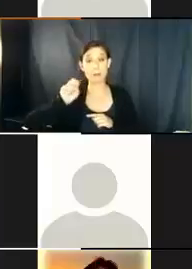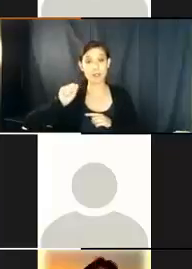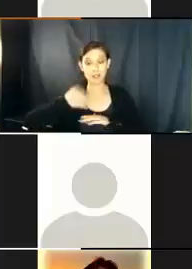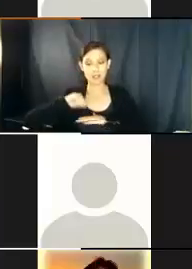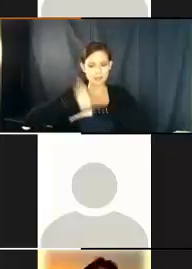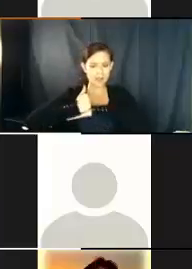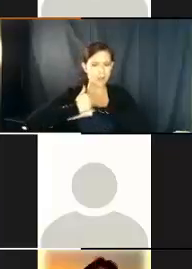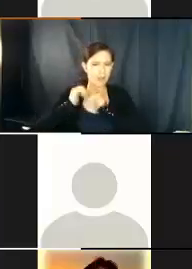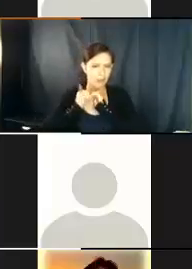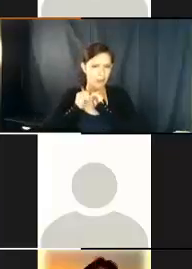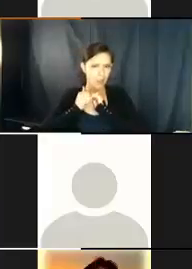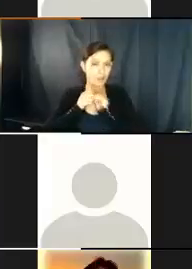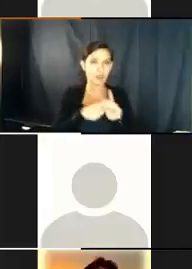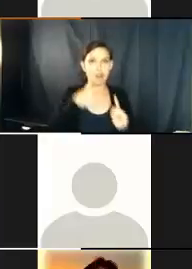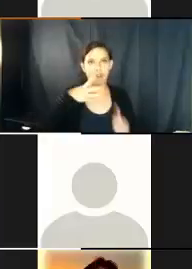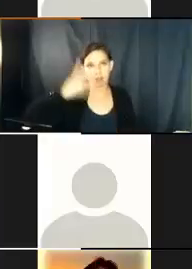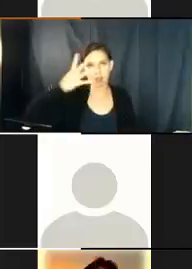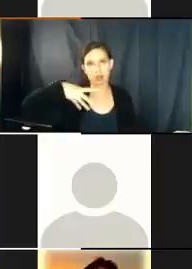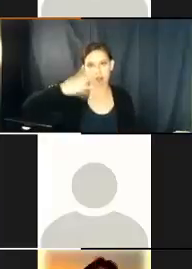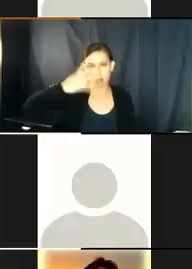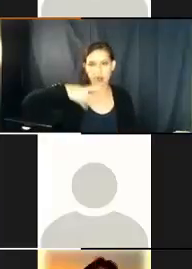you don't have students scrolling for pages and pages.